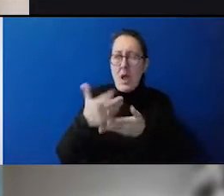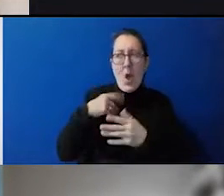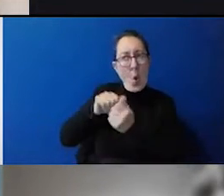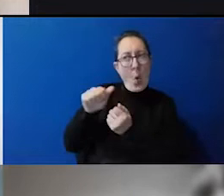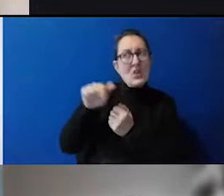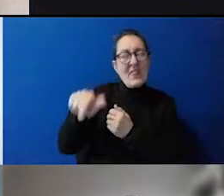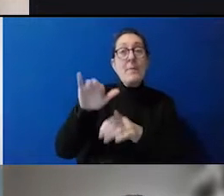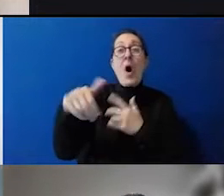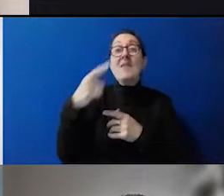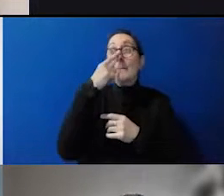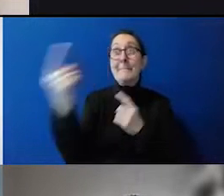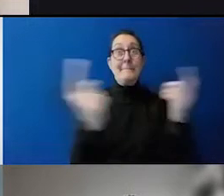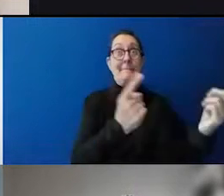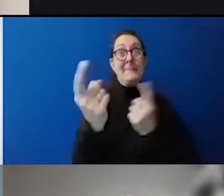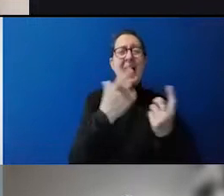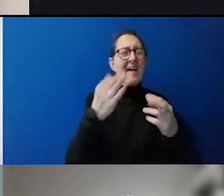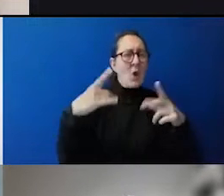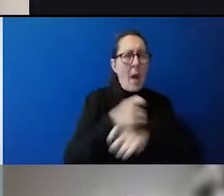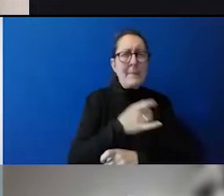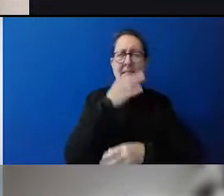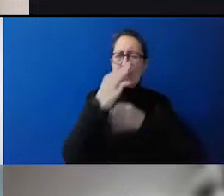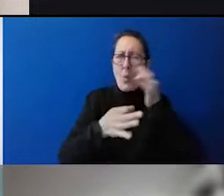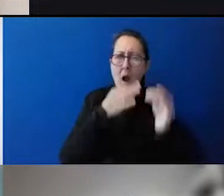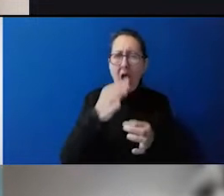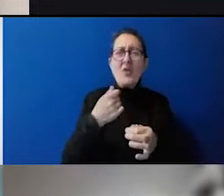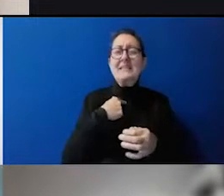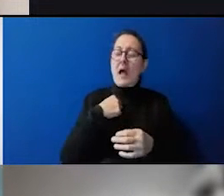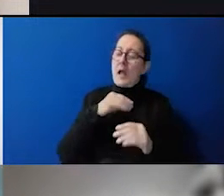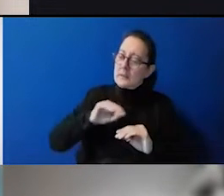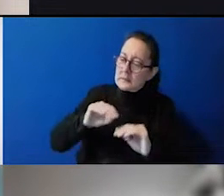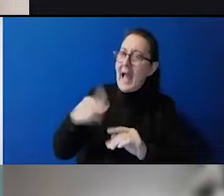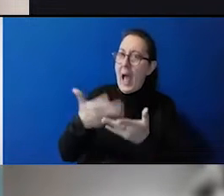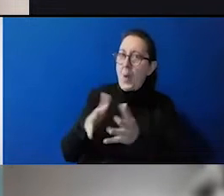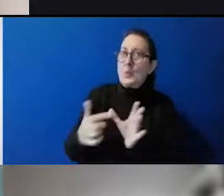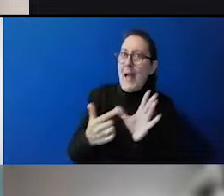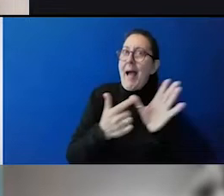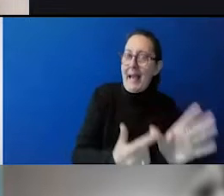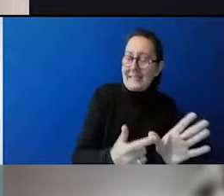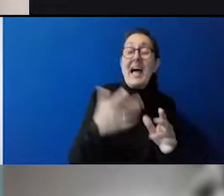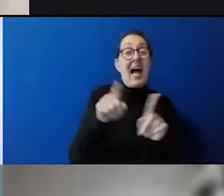and uh performing quality assurance checks to ensure that we as an organization are providing